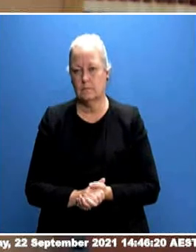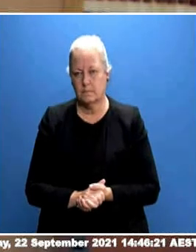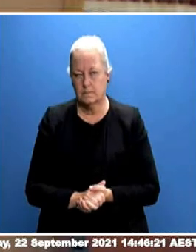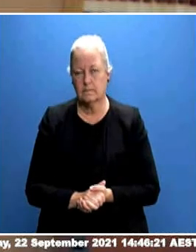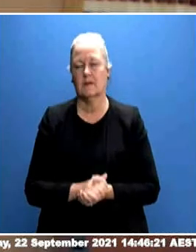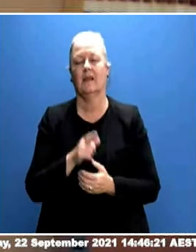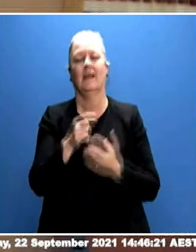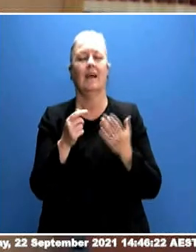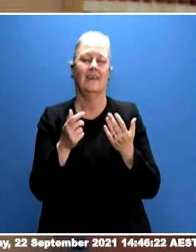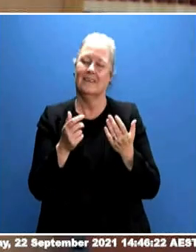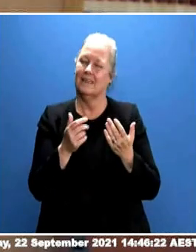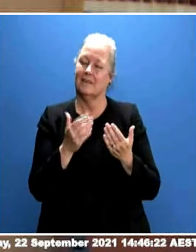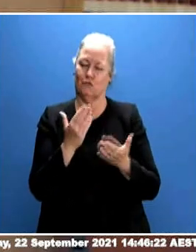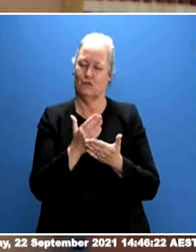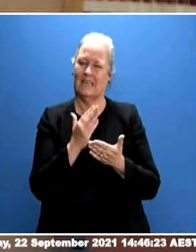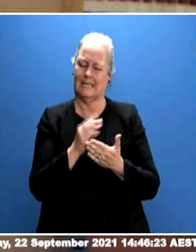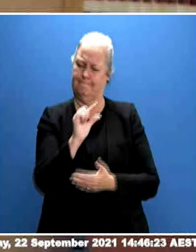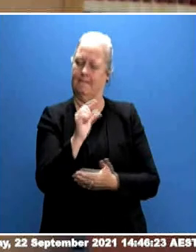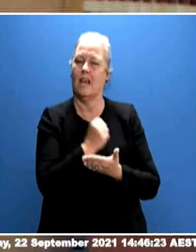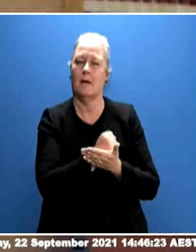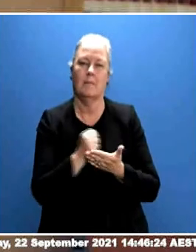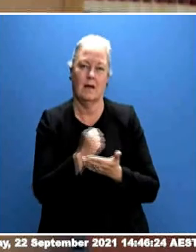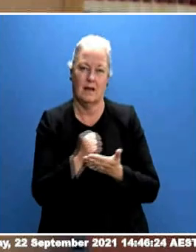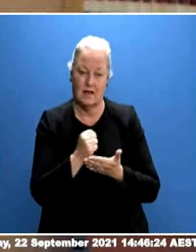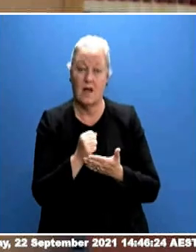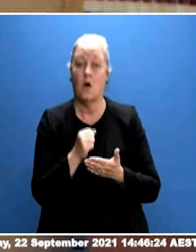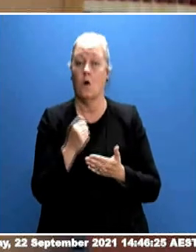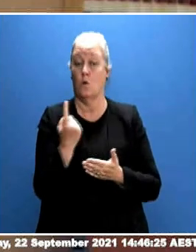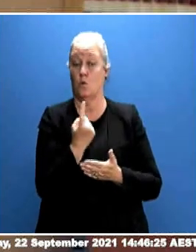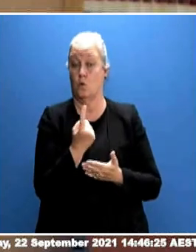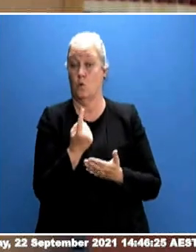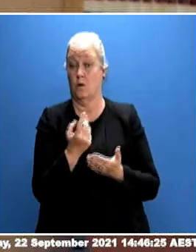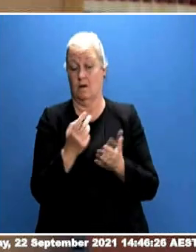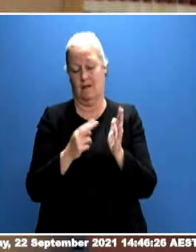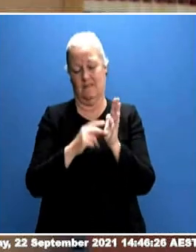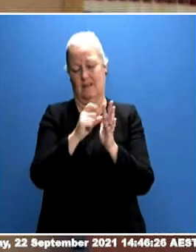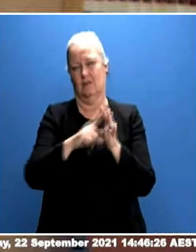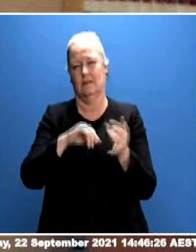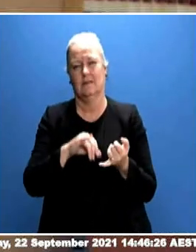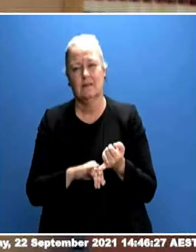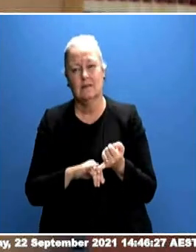it's a very small number --- at their NDIS reports, whether they had an NDIS plan,